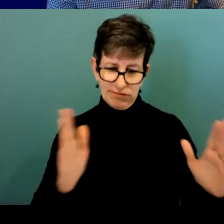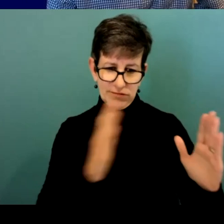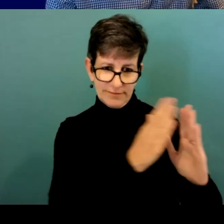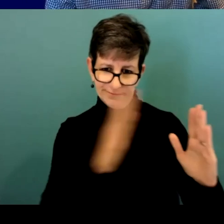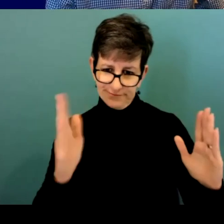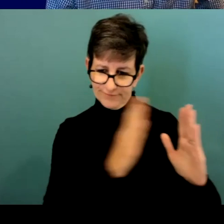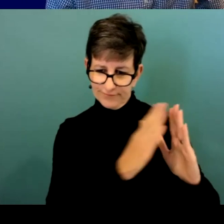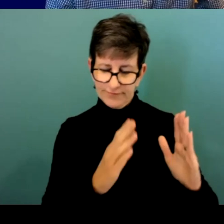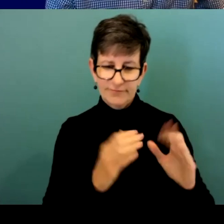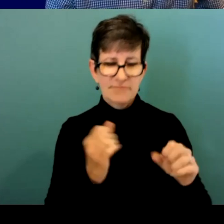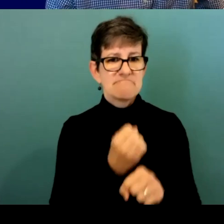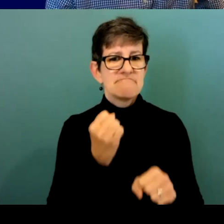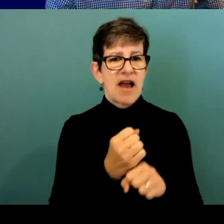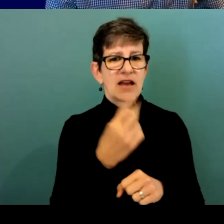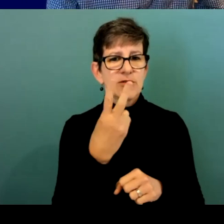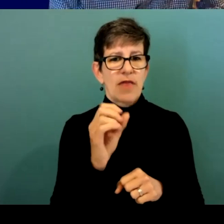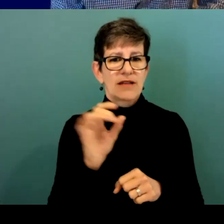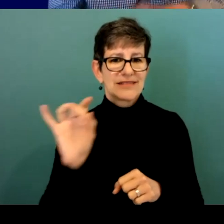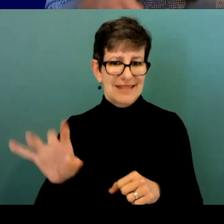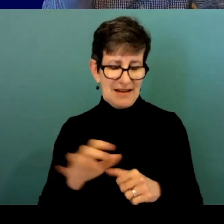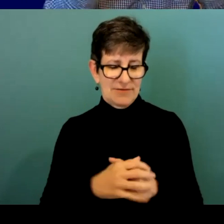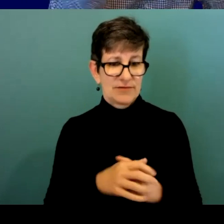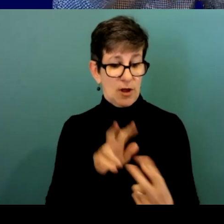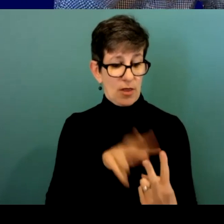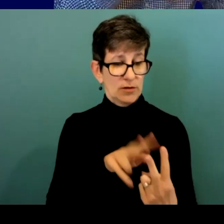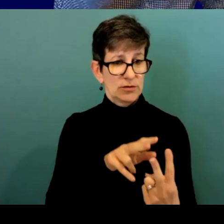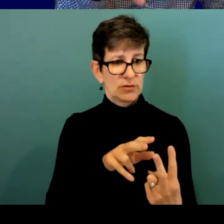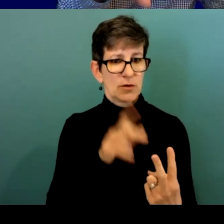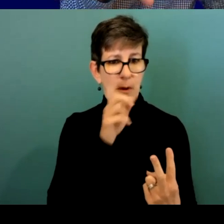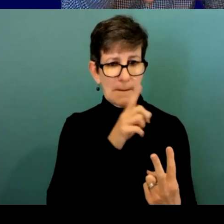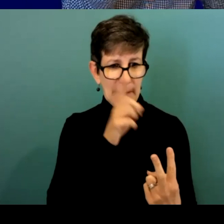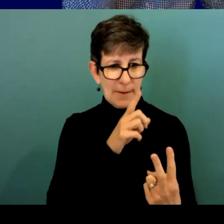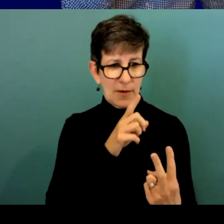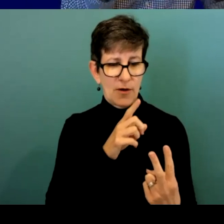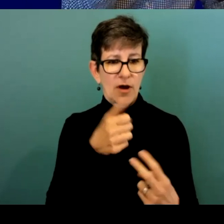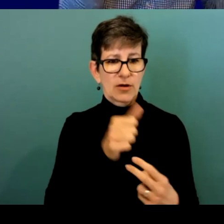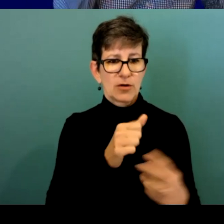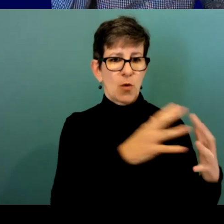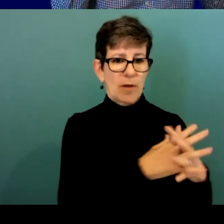These two social science researchers took the Webster and Kruglanski Scale and they